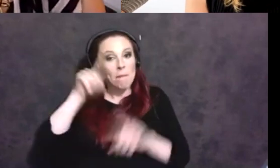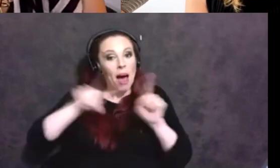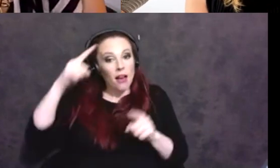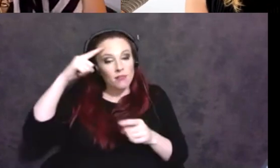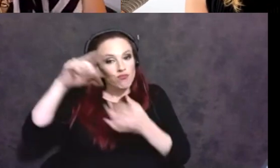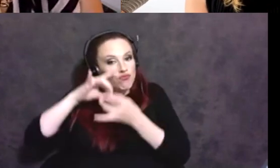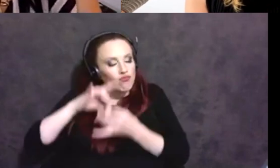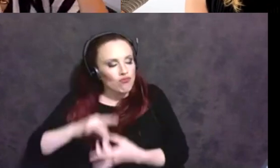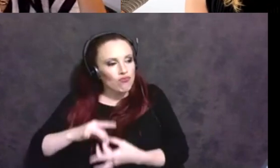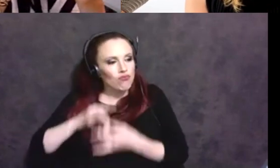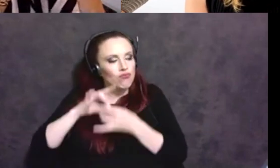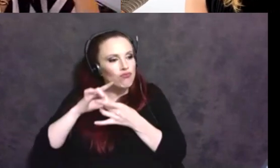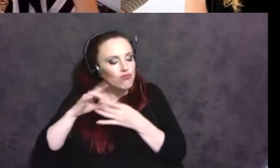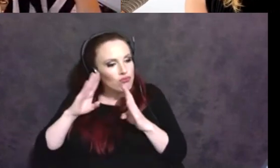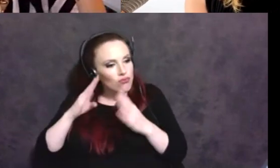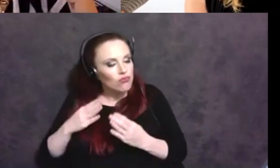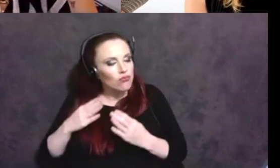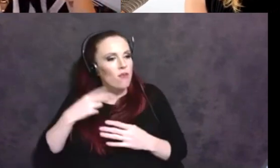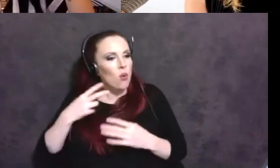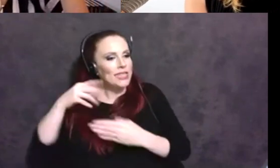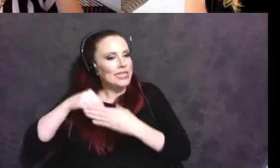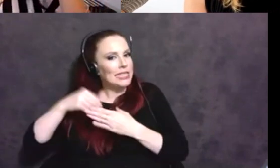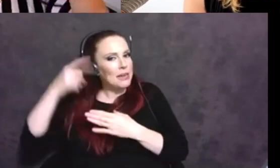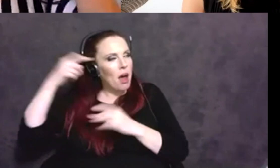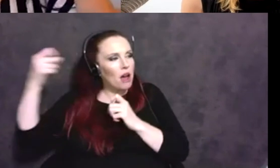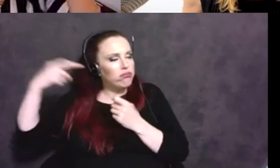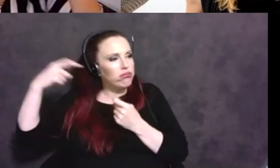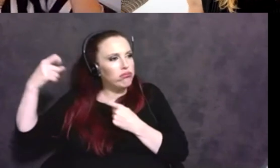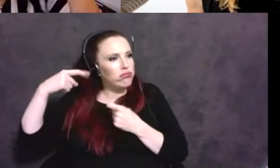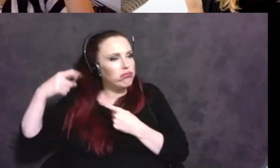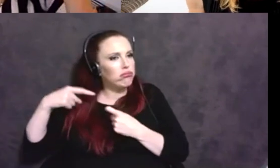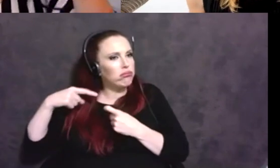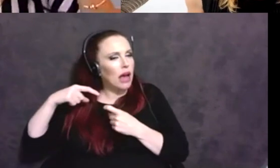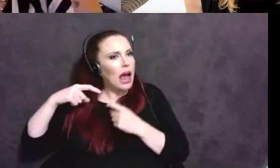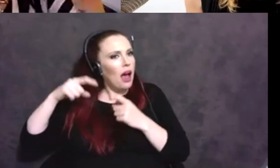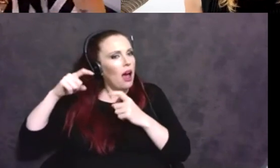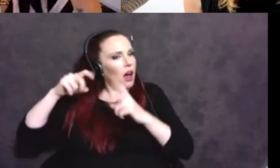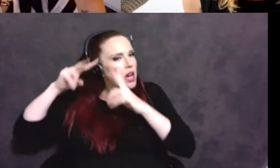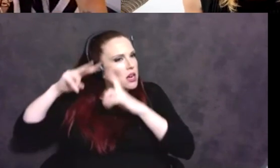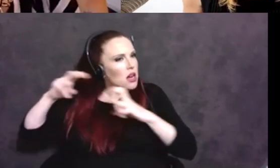saying negative things about ourselves, to ourselves, and work to interrupt that but